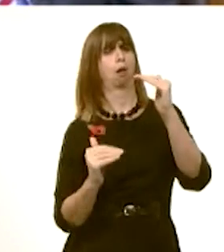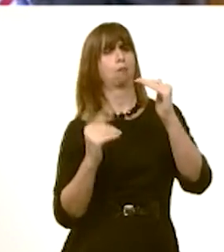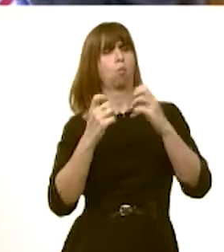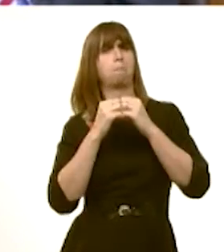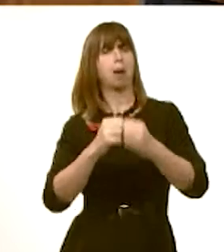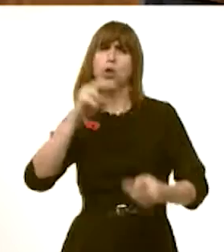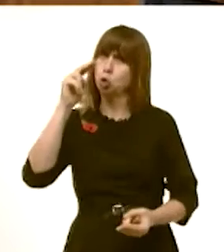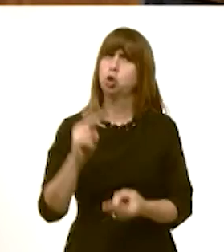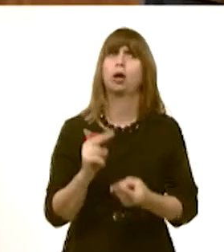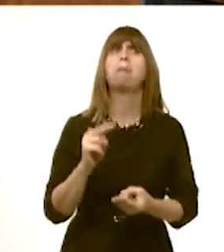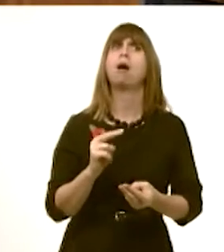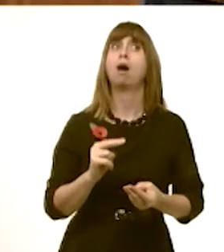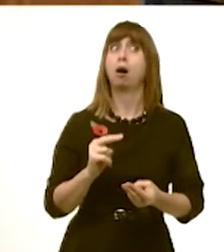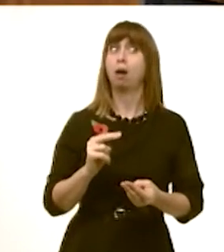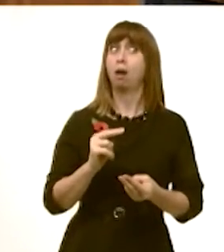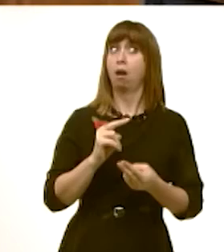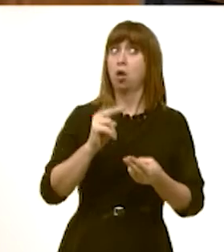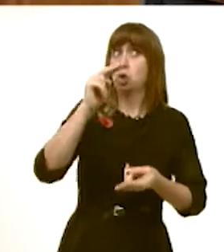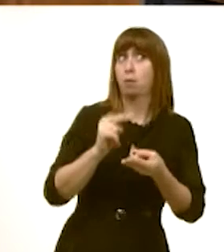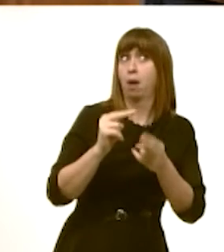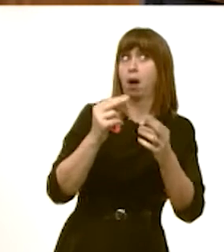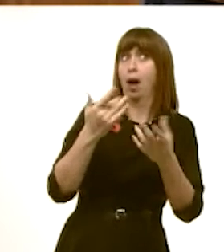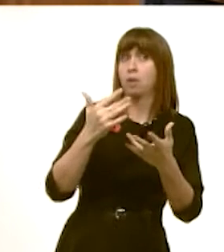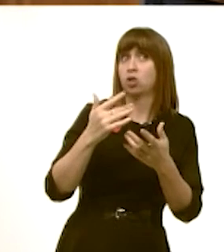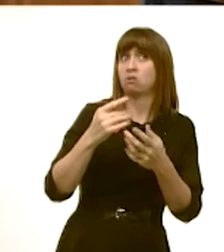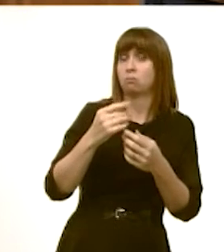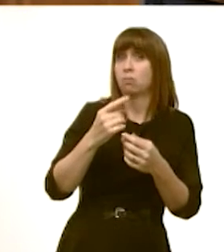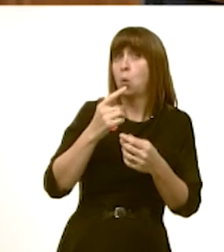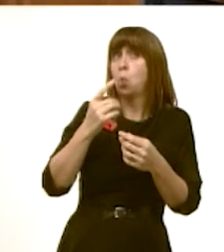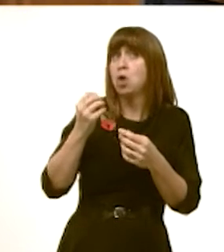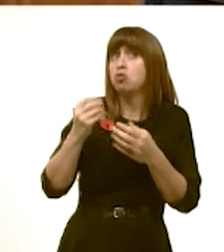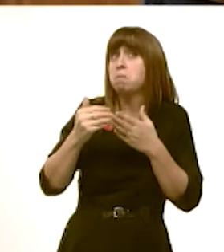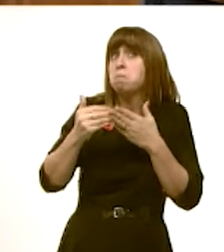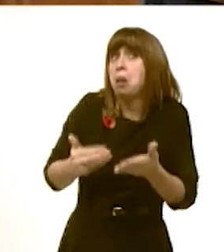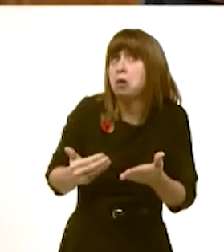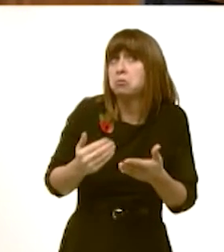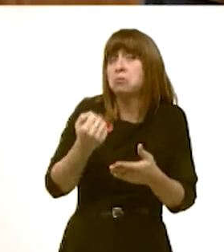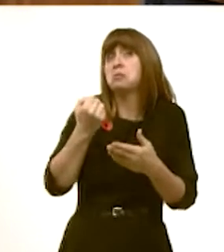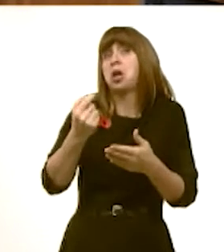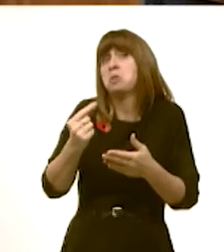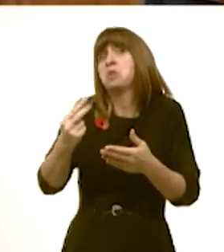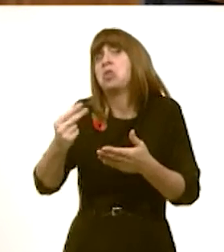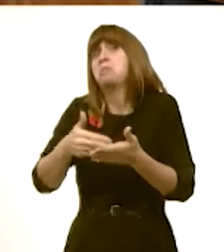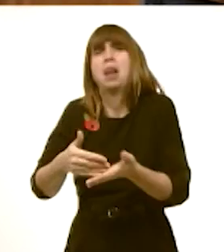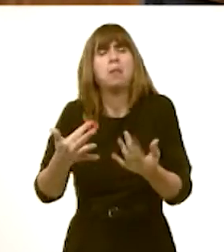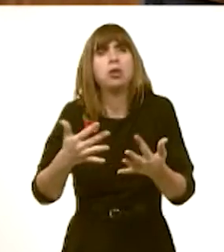Are we talking hundreds of millions or tens of millions? Carwyn Jones: Now, I know his party is riven in half by this issue.